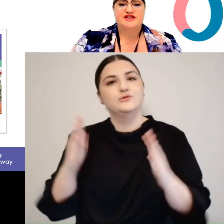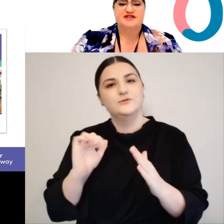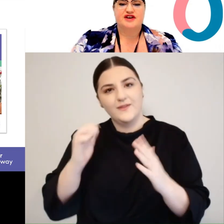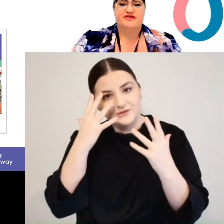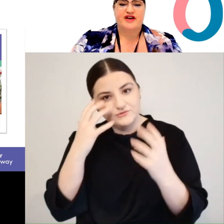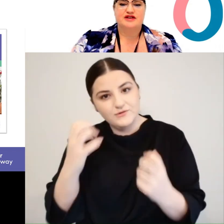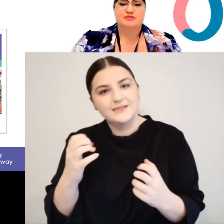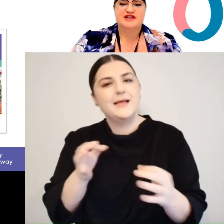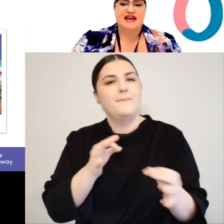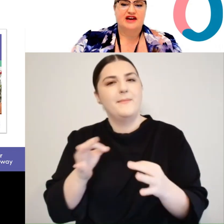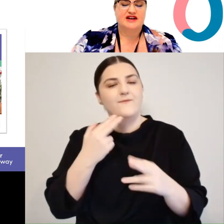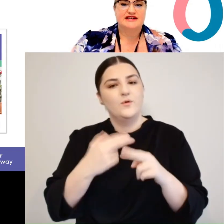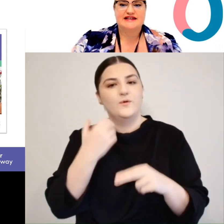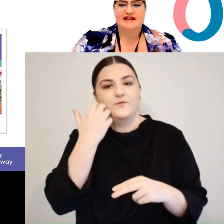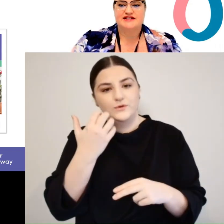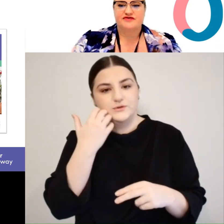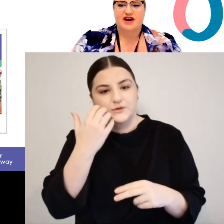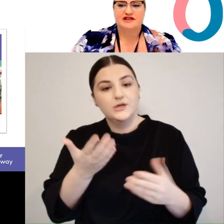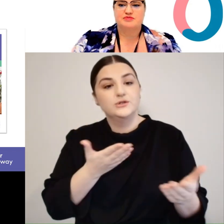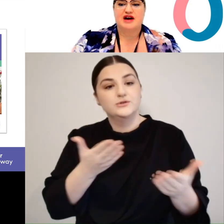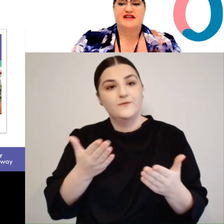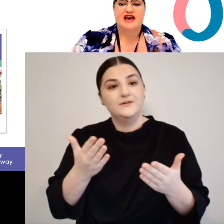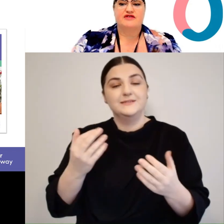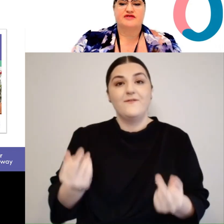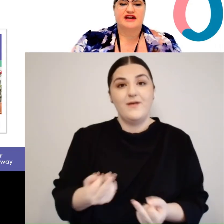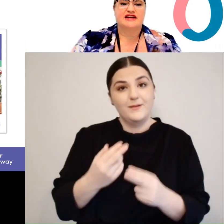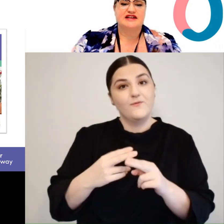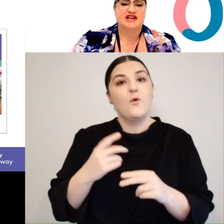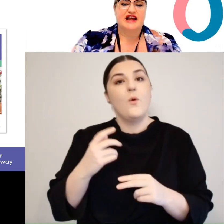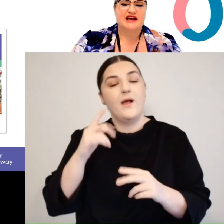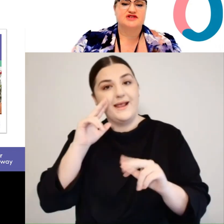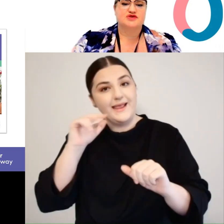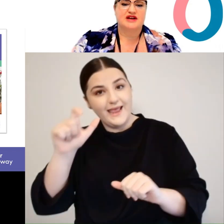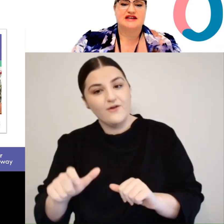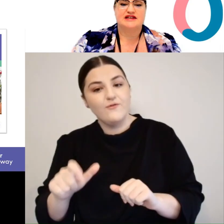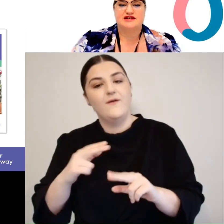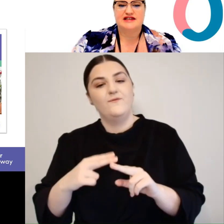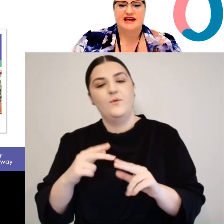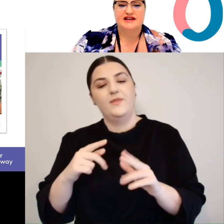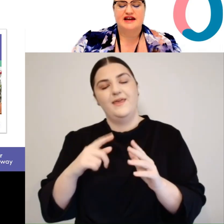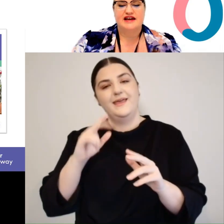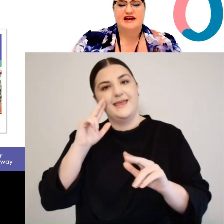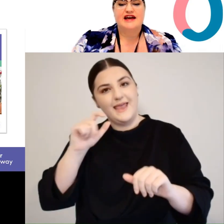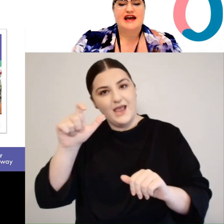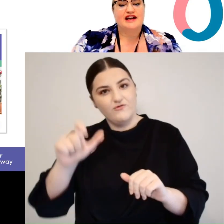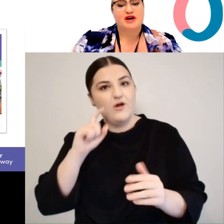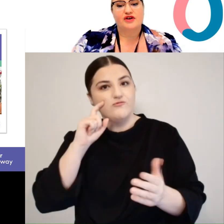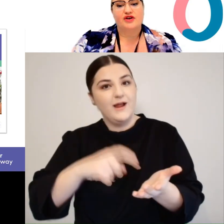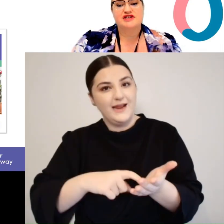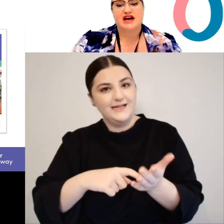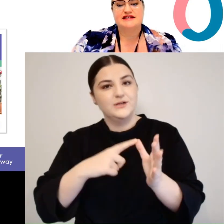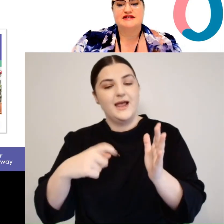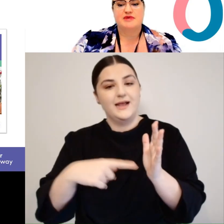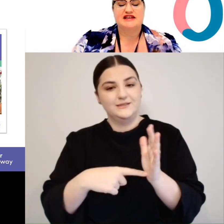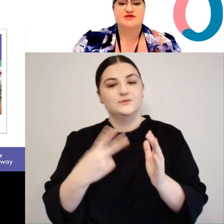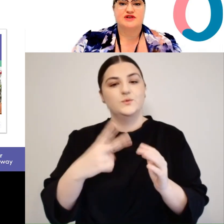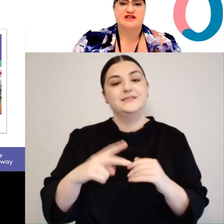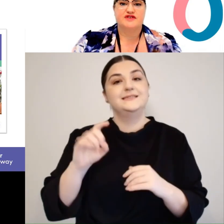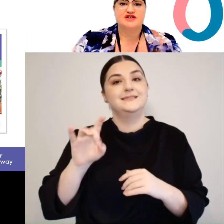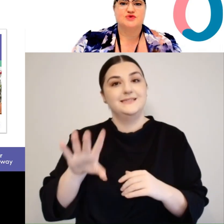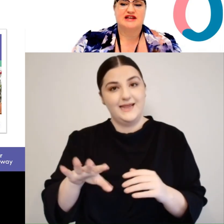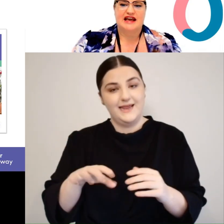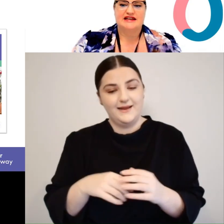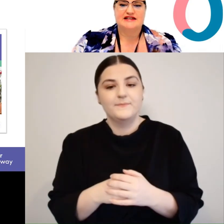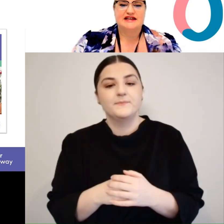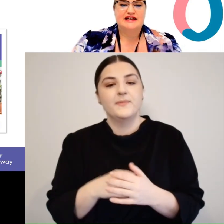Services are available to carers as defined by the Carer Recognition Act 2010 and are prioritised based on individual need.